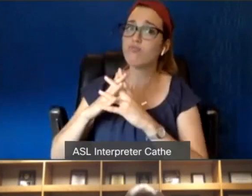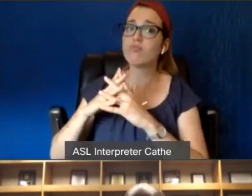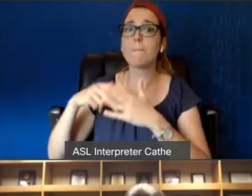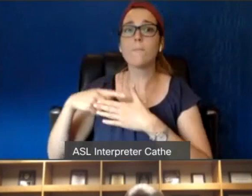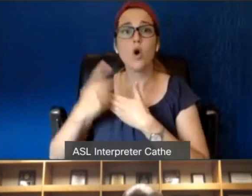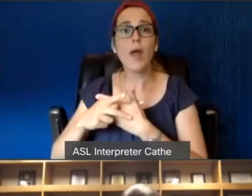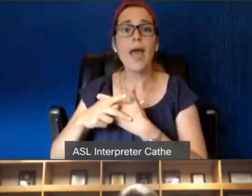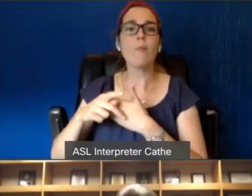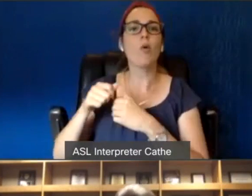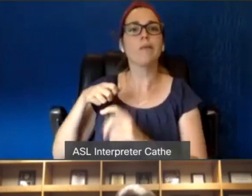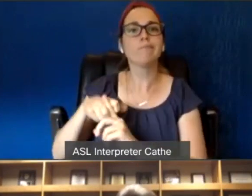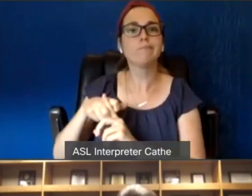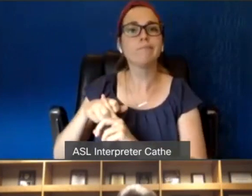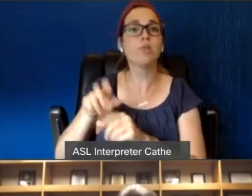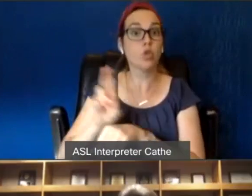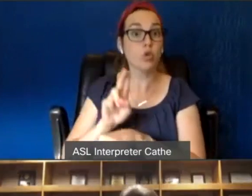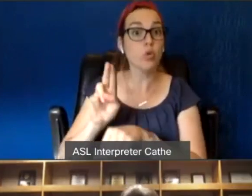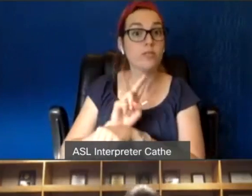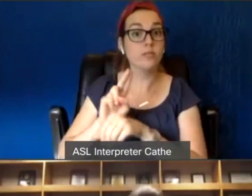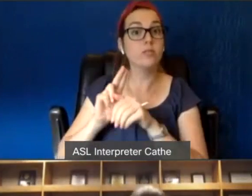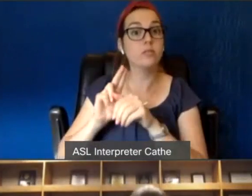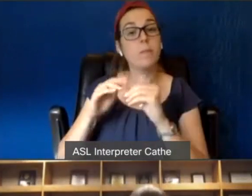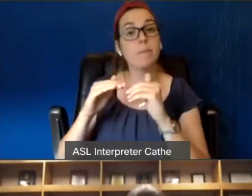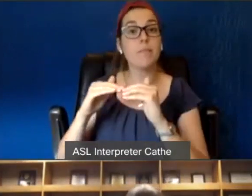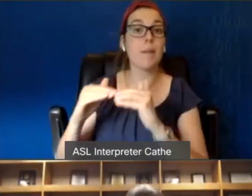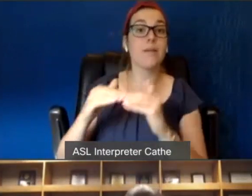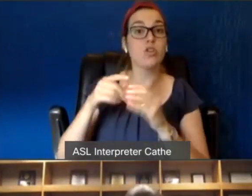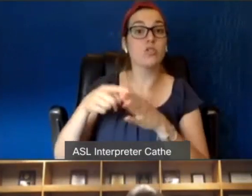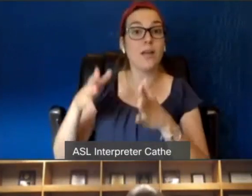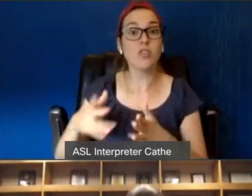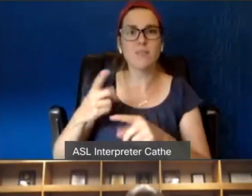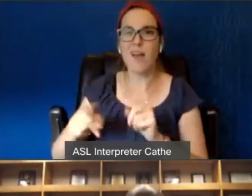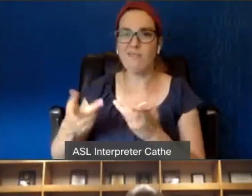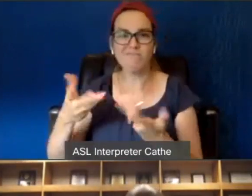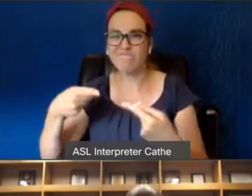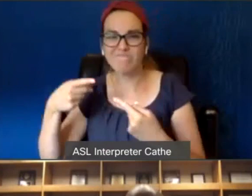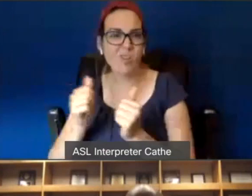the use of certified recovery specialist but are seeking funding for these positions,